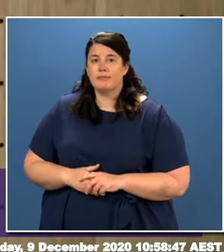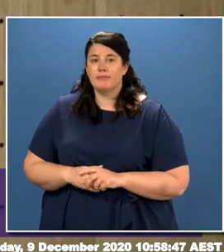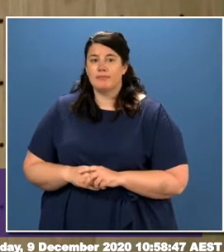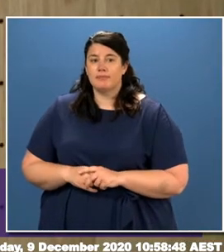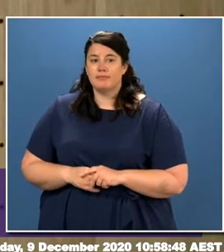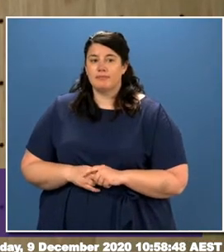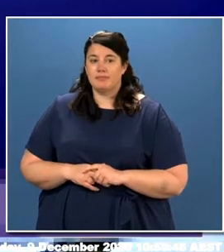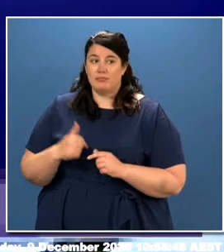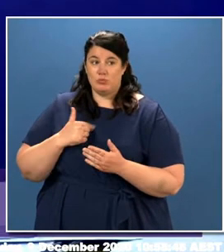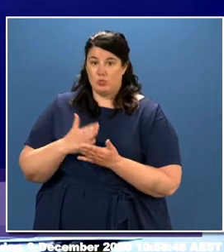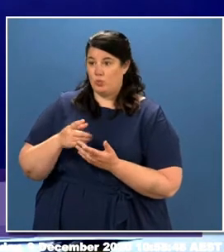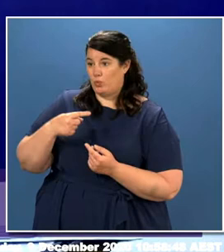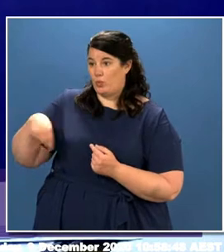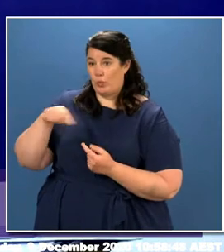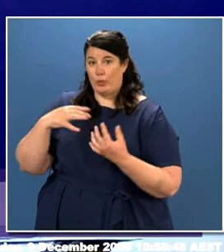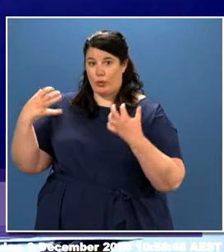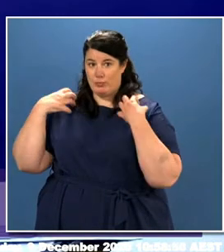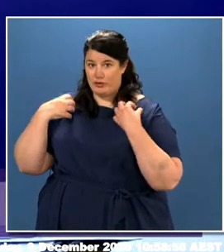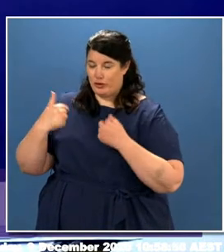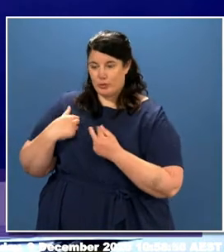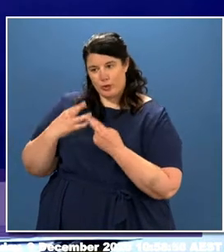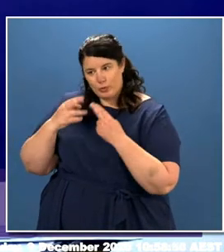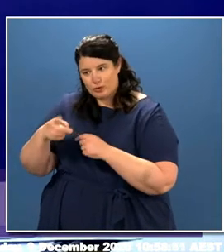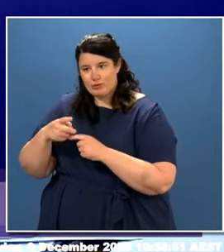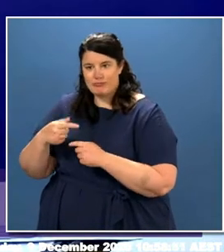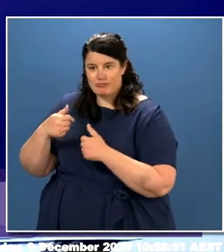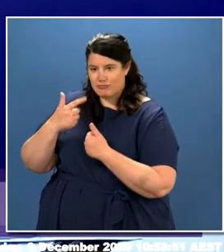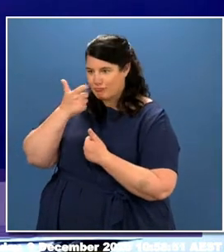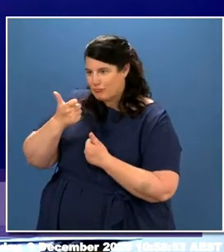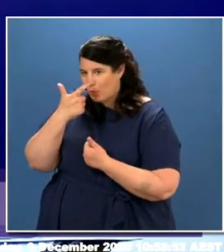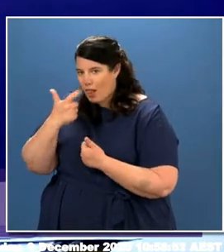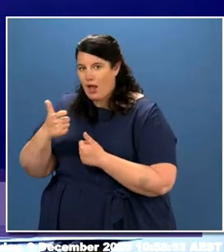behalf of all Commissioners I wish you continued success at Mallesons